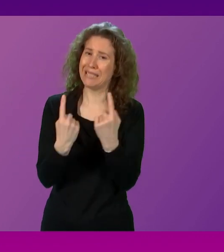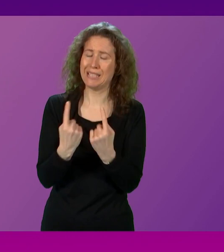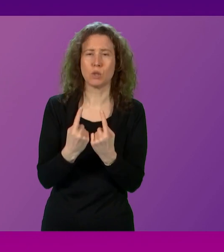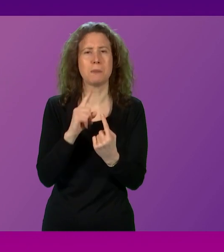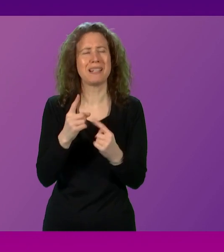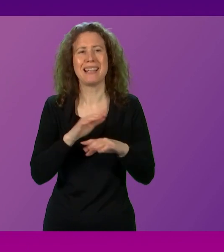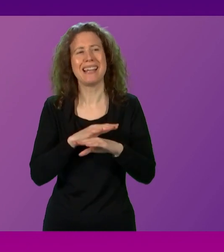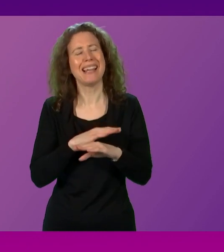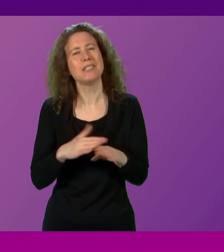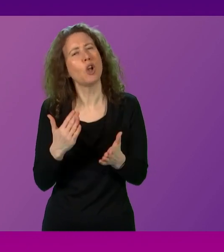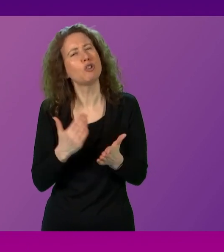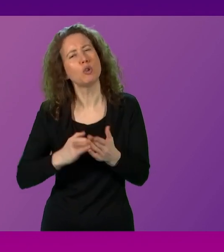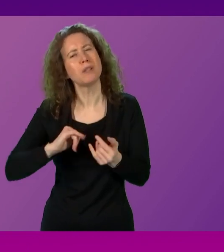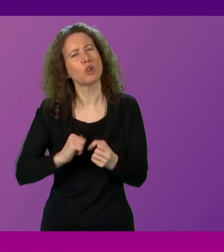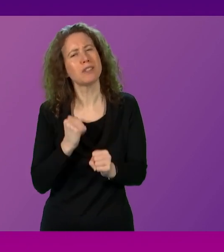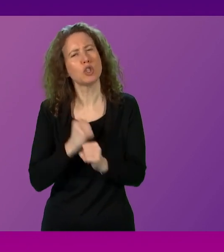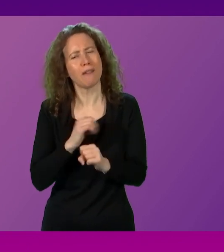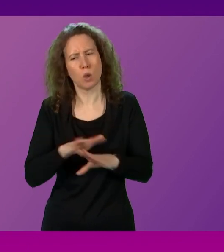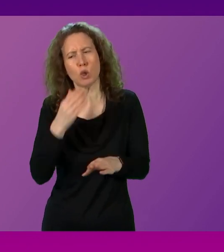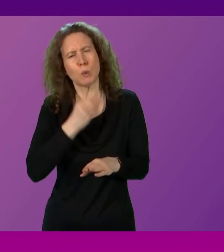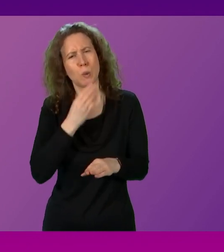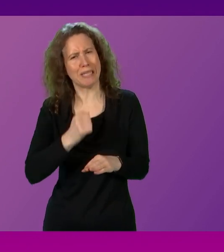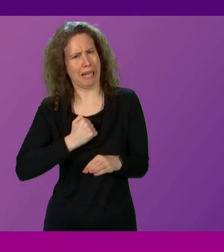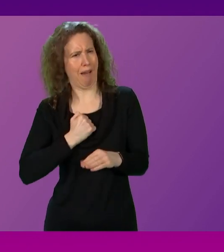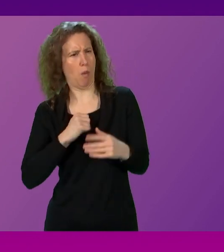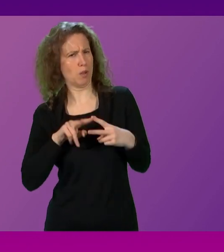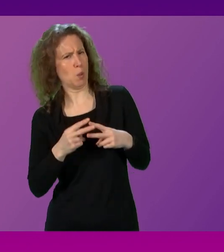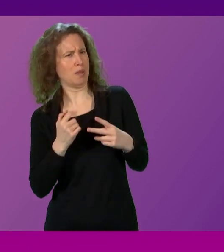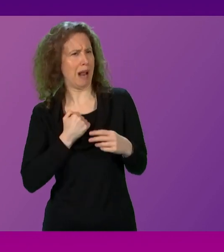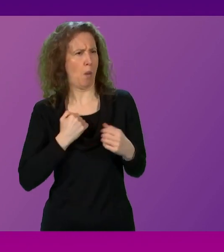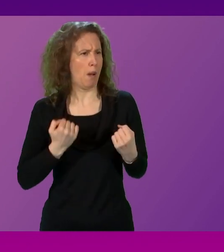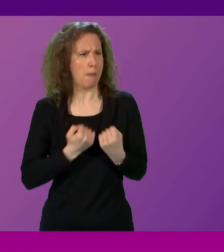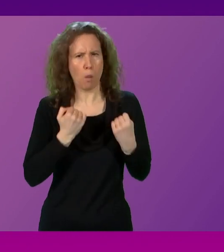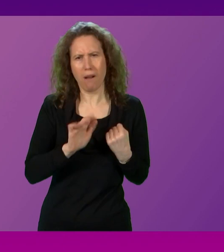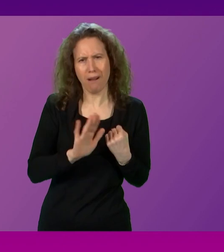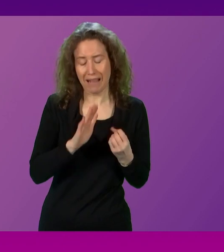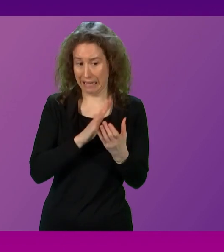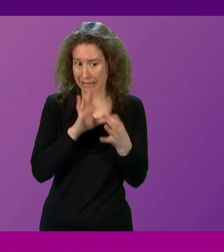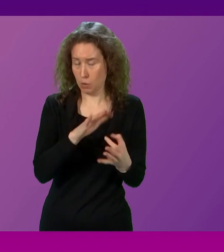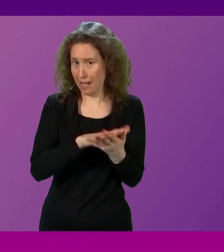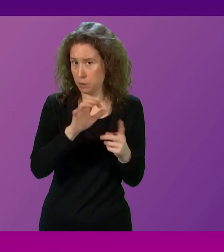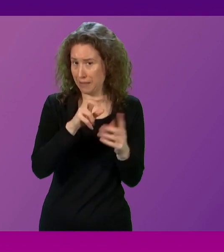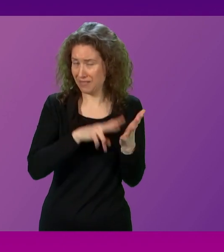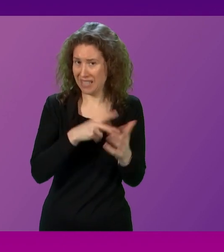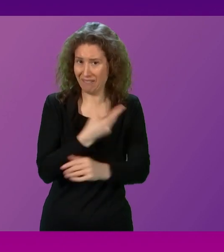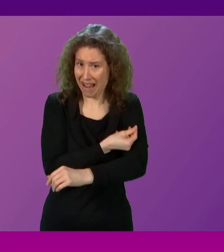case that the Scottish Government is not using all its levers. As I said earlier,